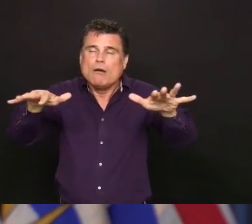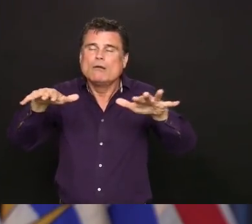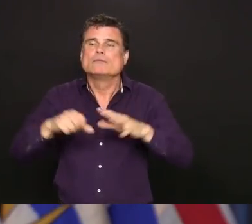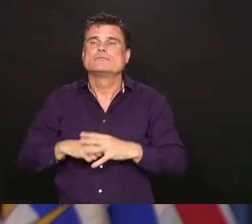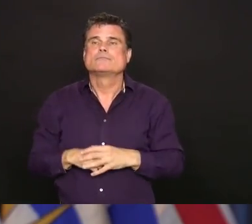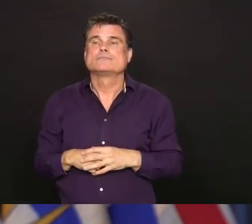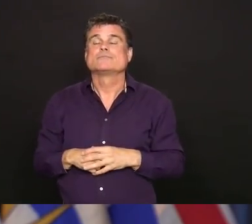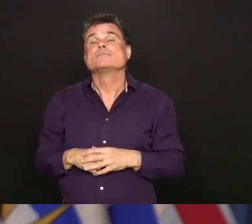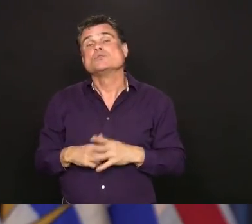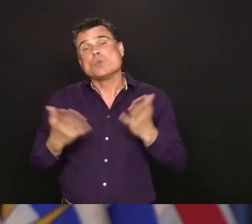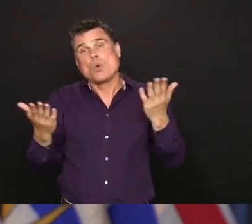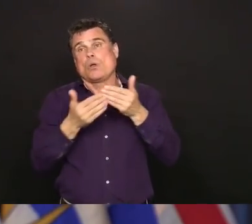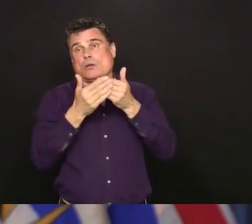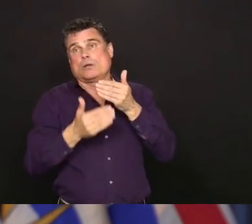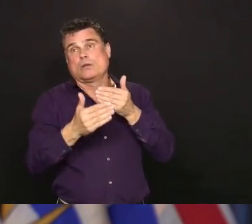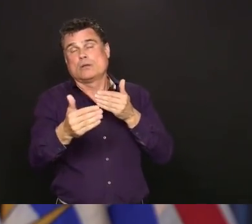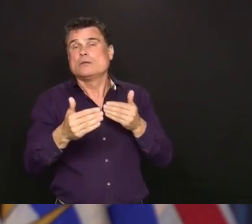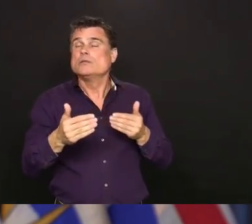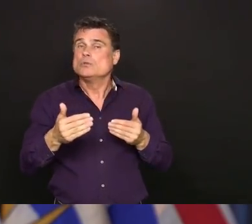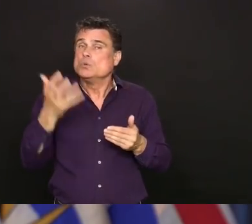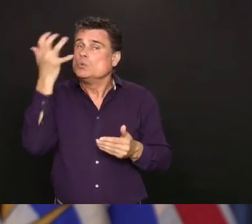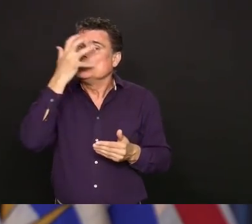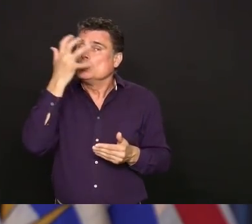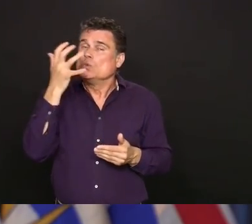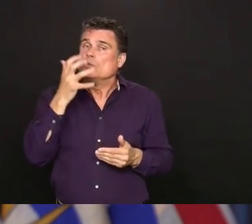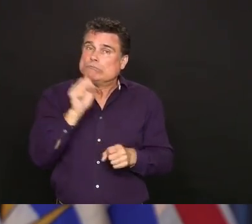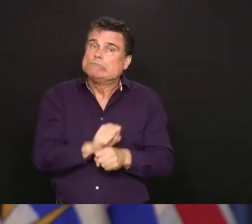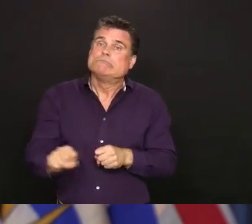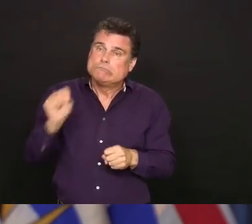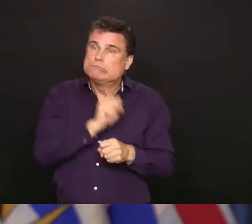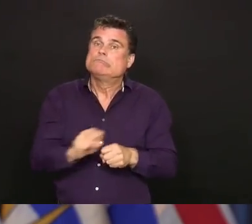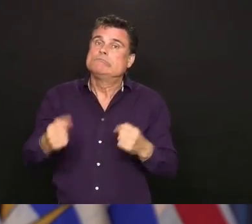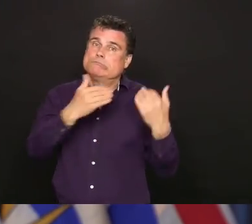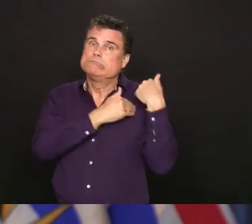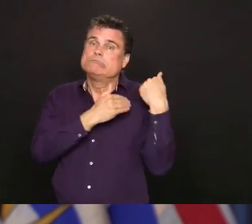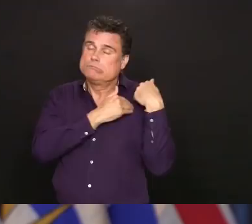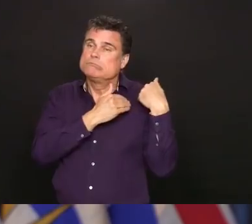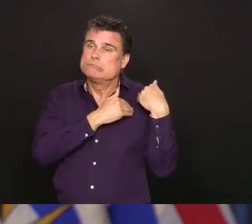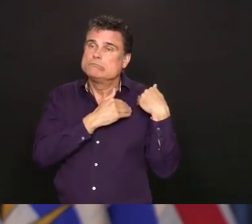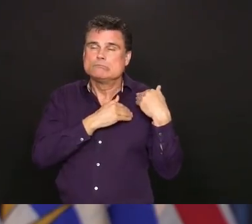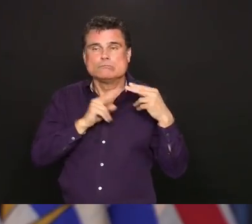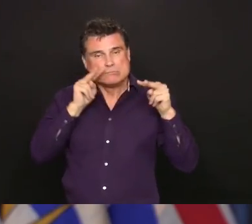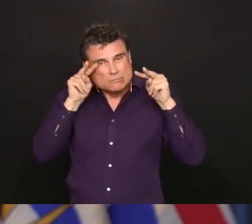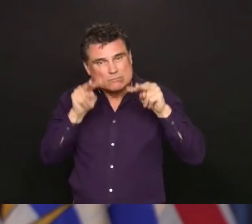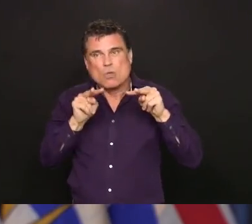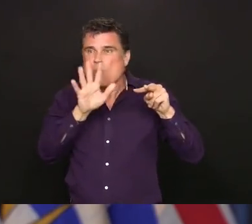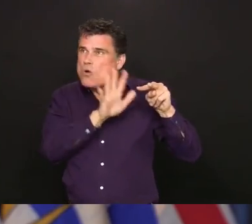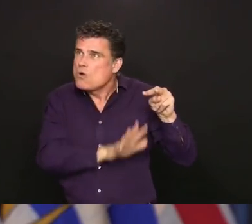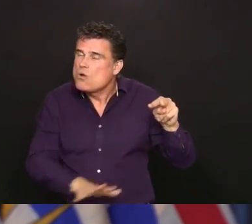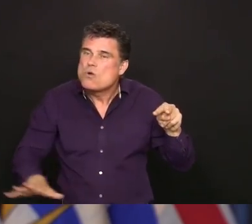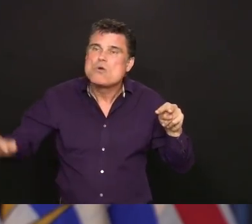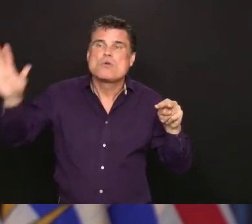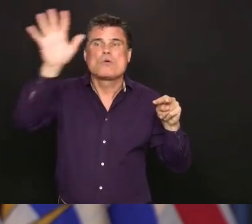do it more coming into this new phase where we are much more focusing on everybody in the community now in detecting those people.